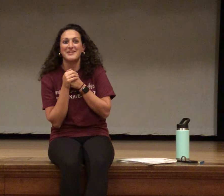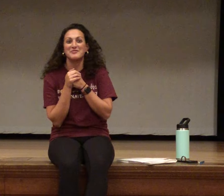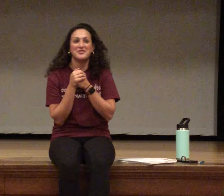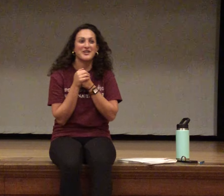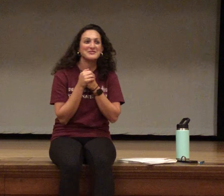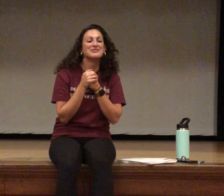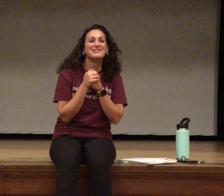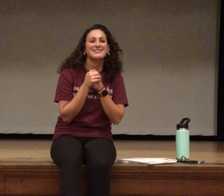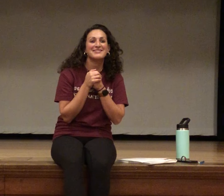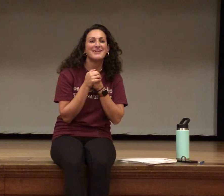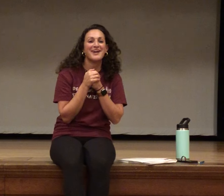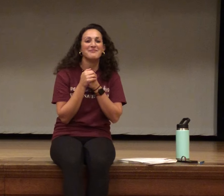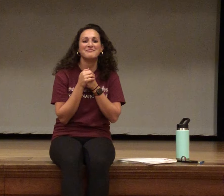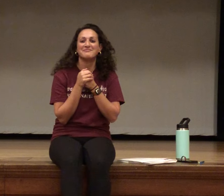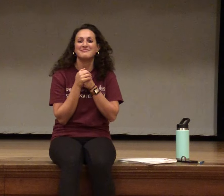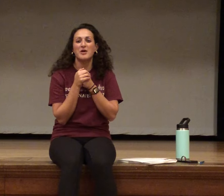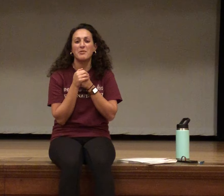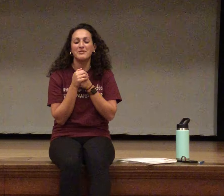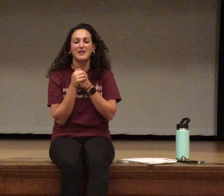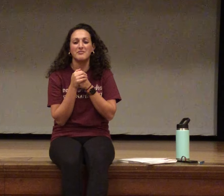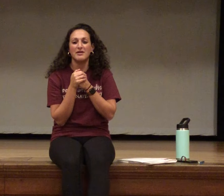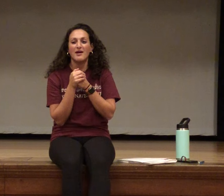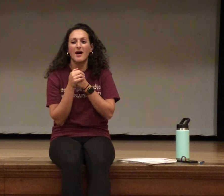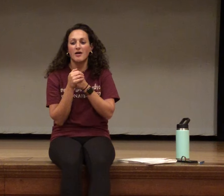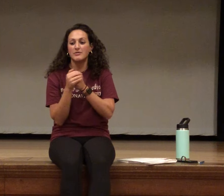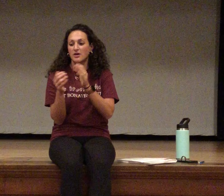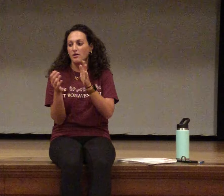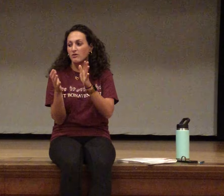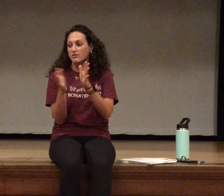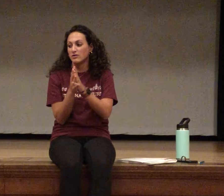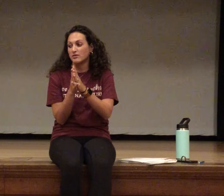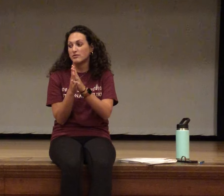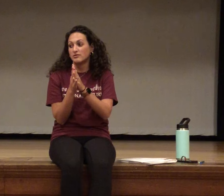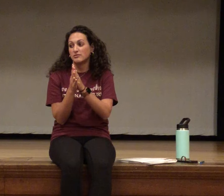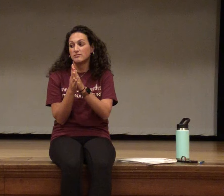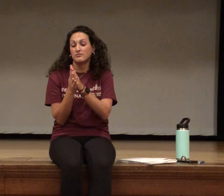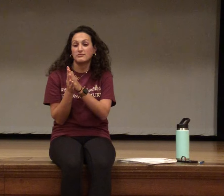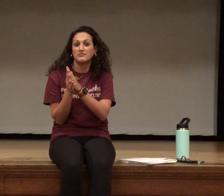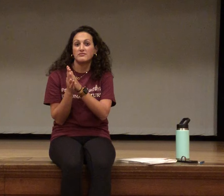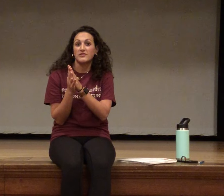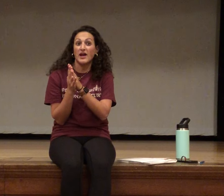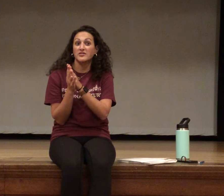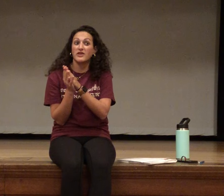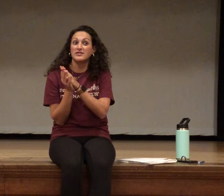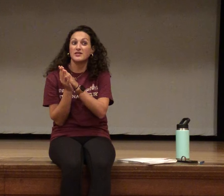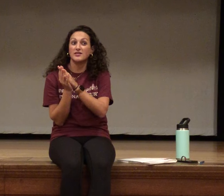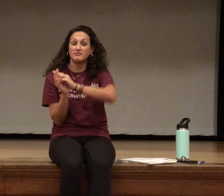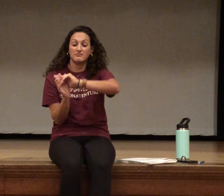I'm sure you guys will um come up with some um so yeah so that's the